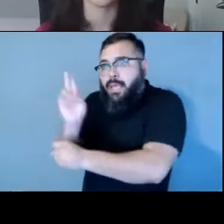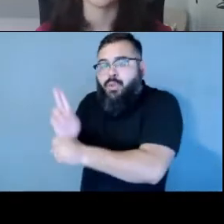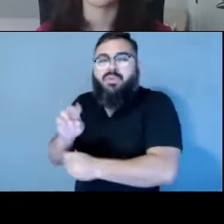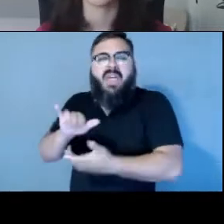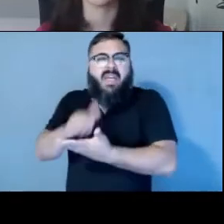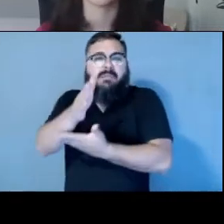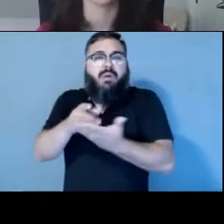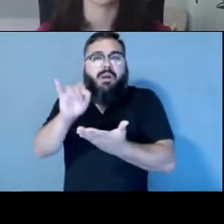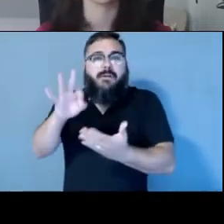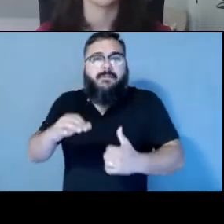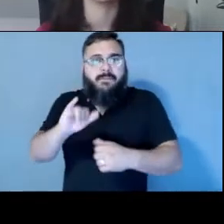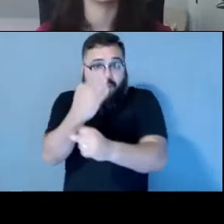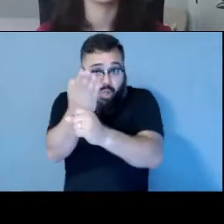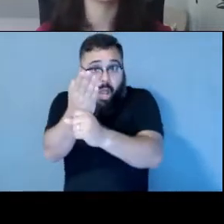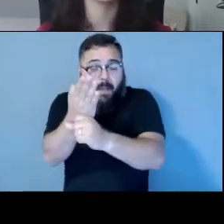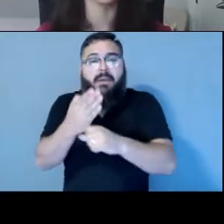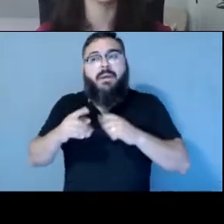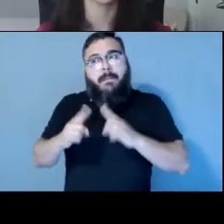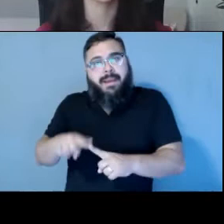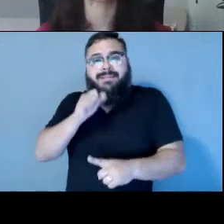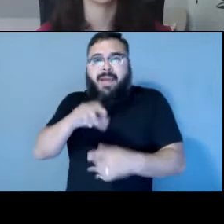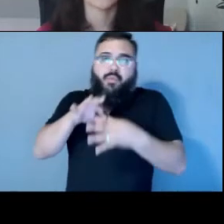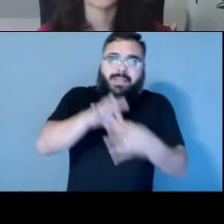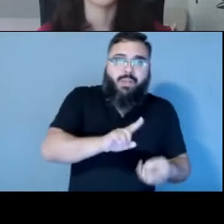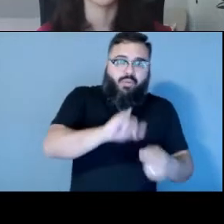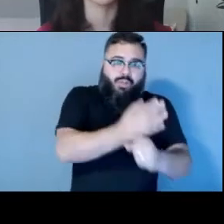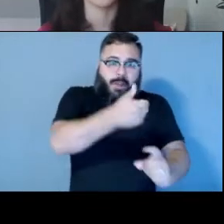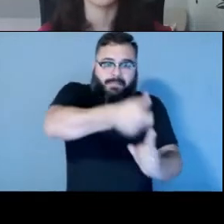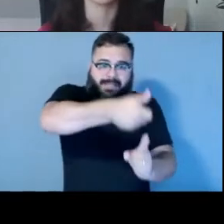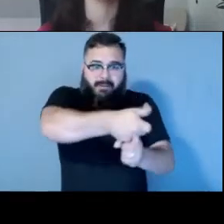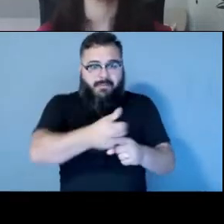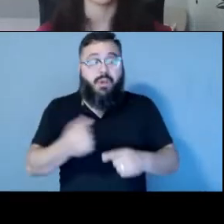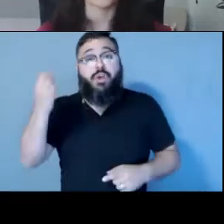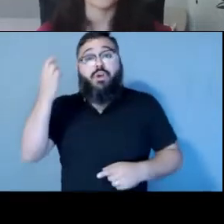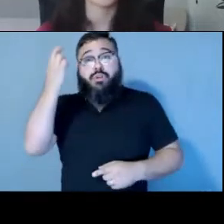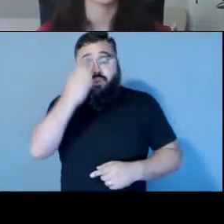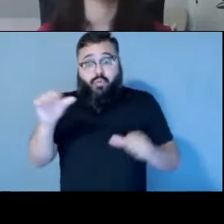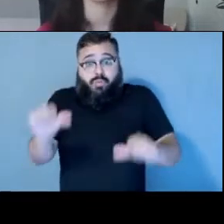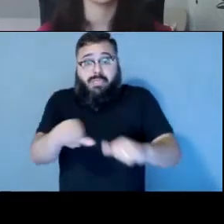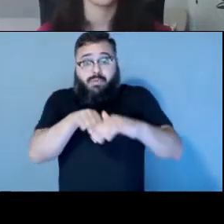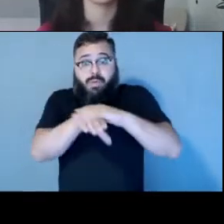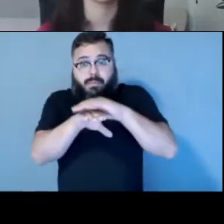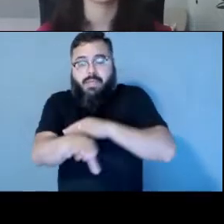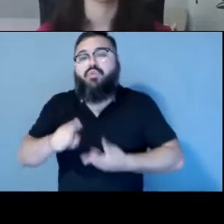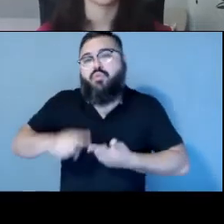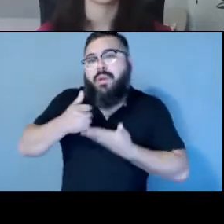part of the essential functions of the job. So reasonable accommodations are to help with the job, to help applying, and then to help